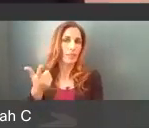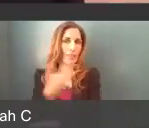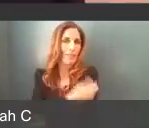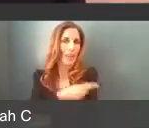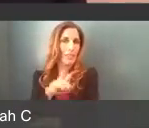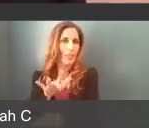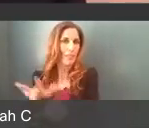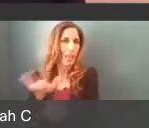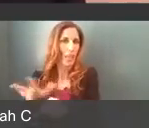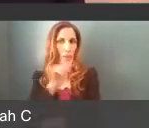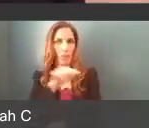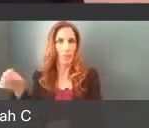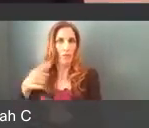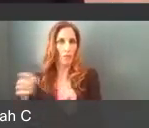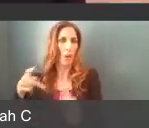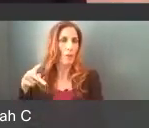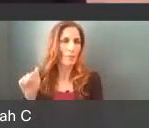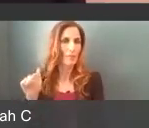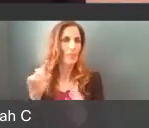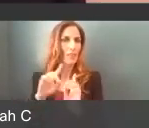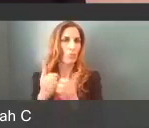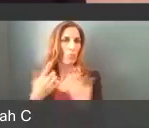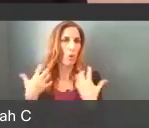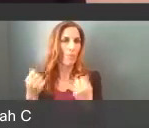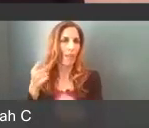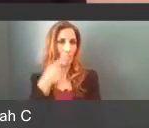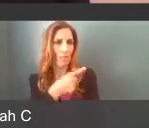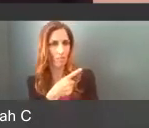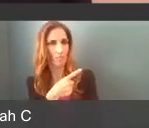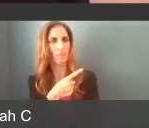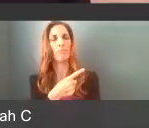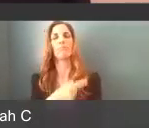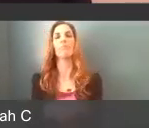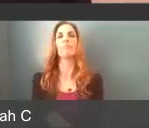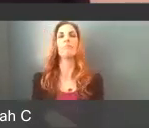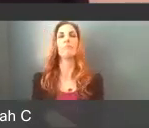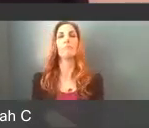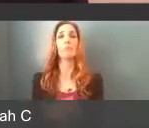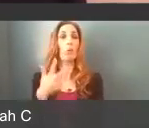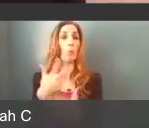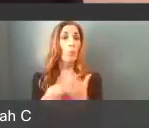from the Pennsylvania Department of Health. Both the Moderna and Pfizer vaccines are